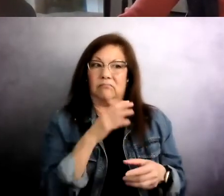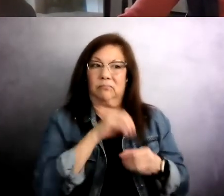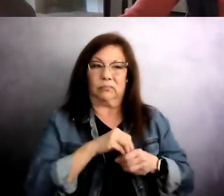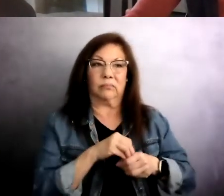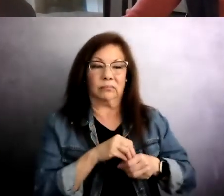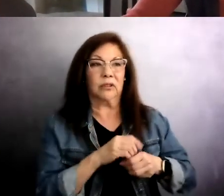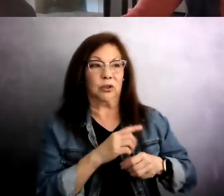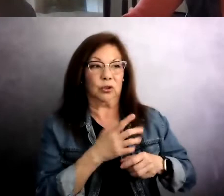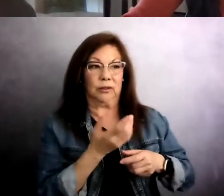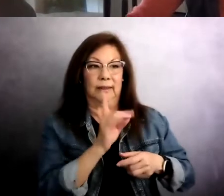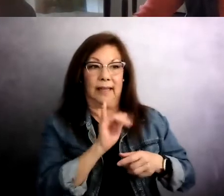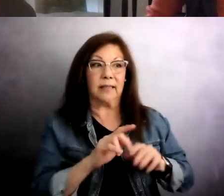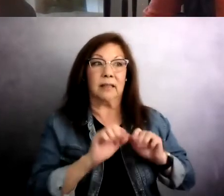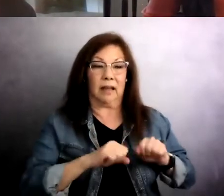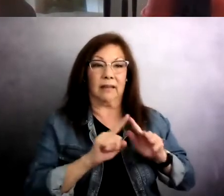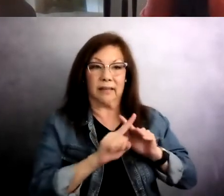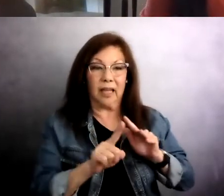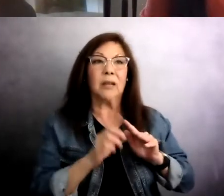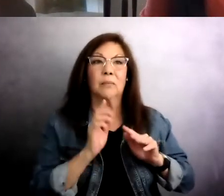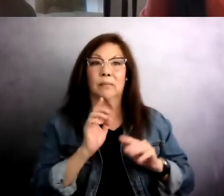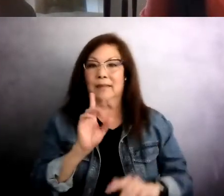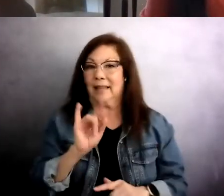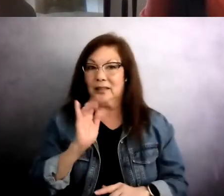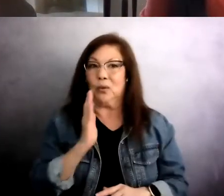untapped potential, both magical and personal.